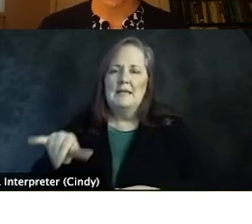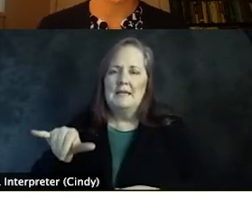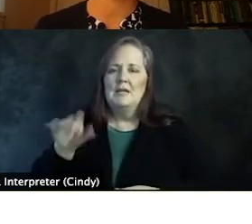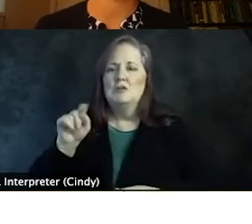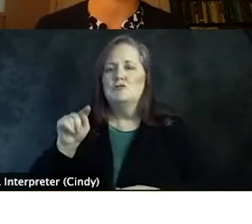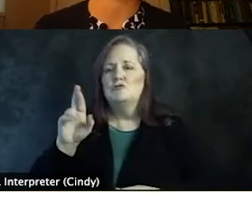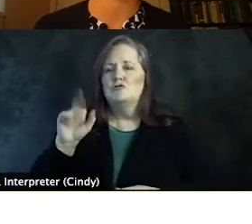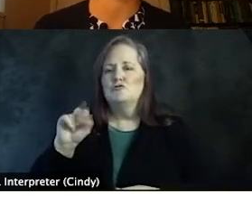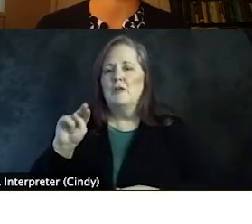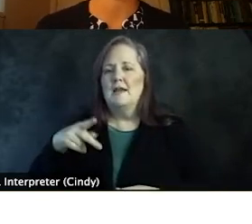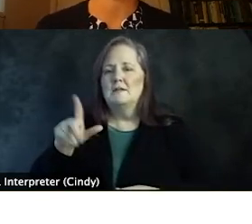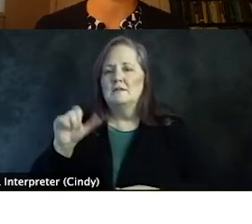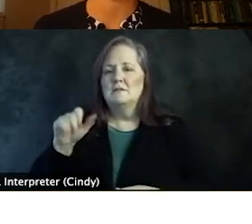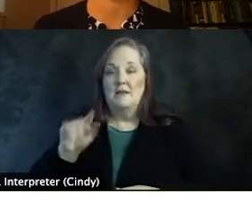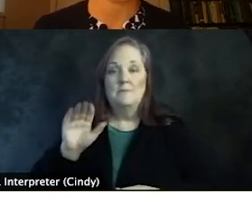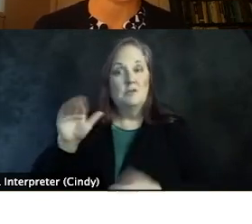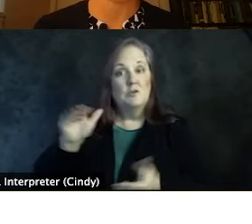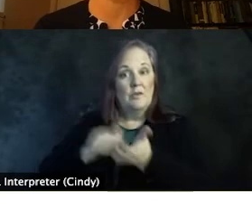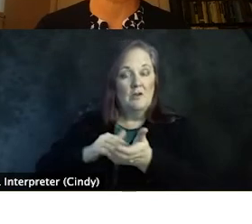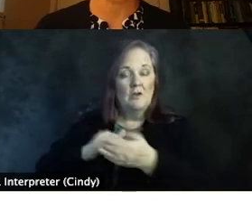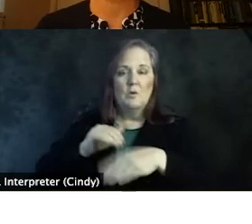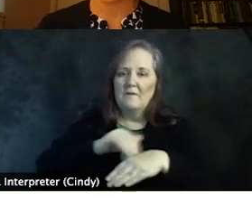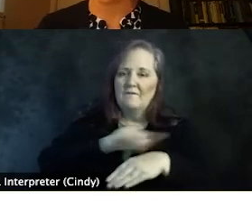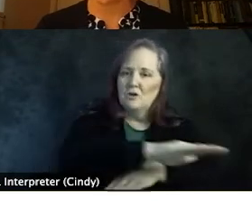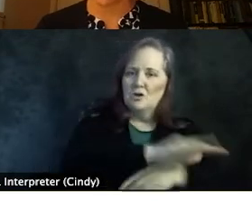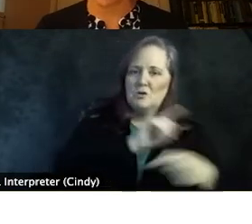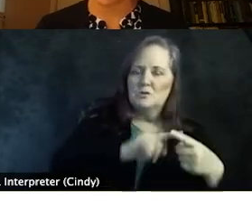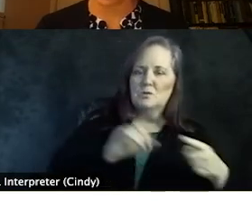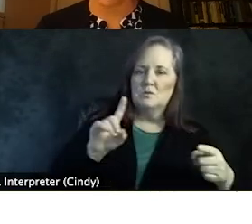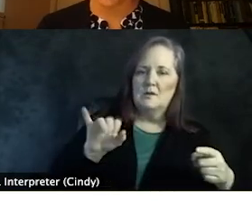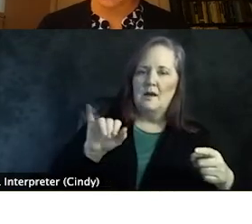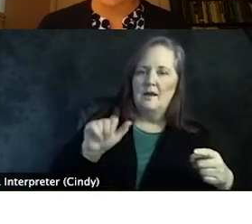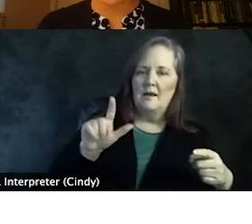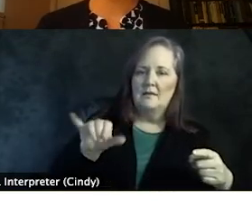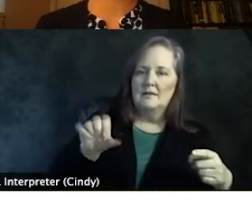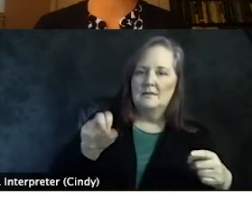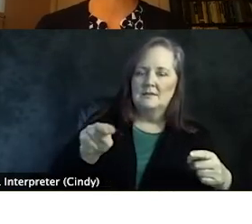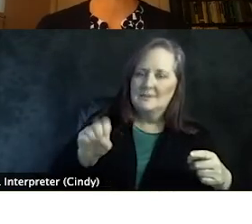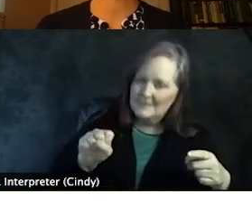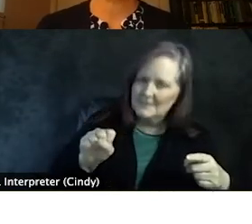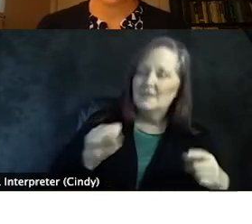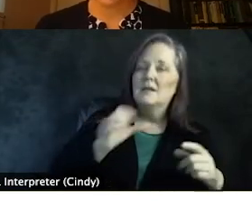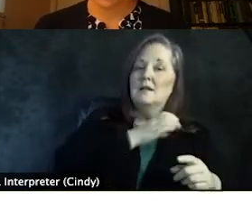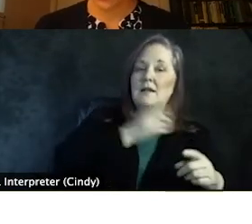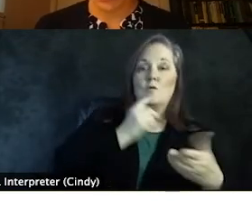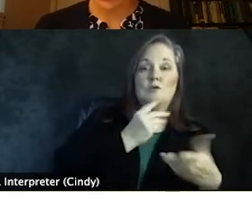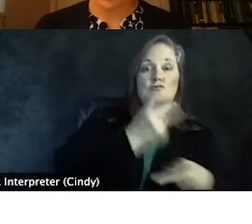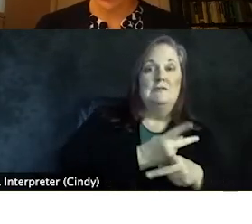to have either a nurse practitioner or physician assistant fulfill that role. Proposition 23 also requires